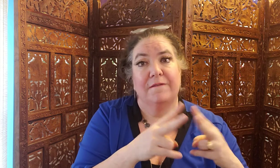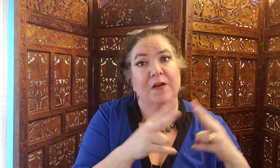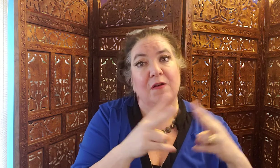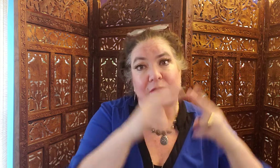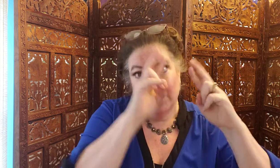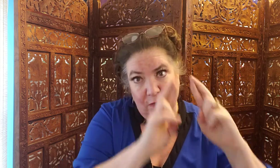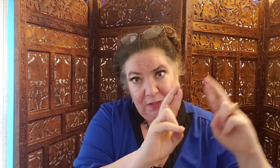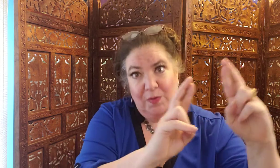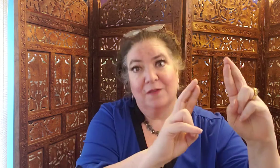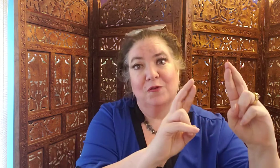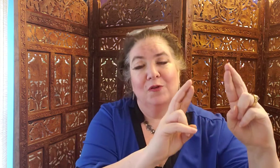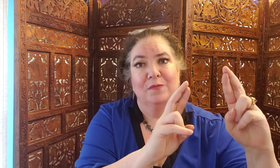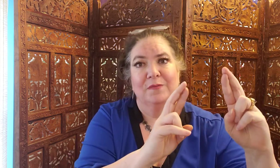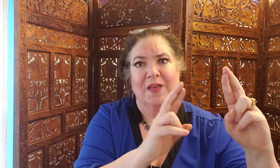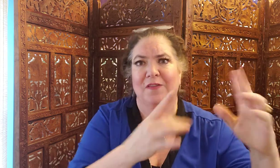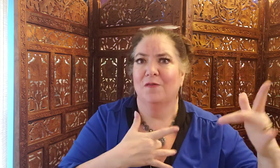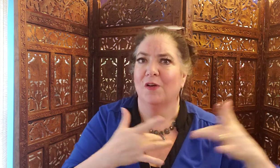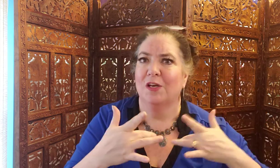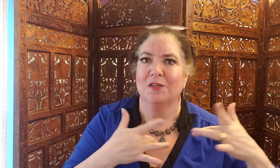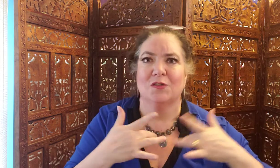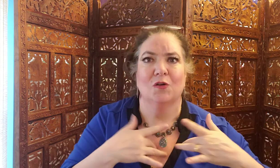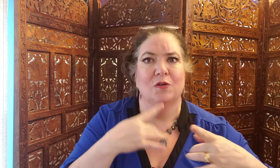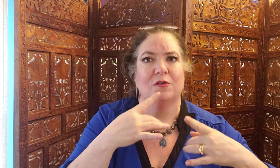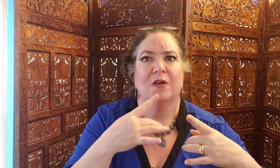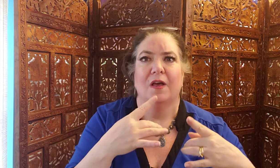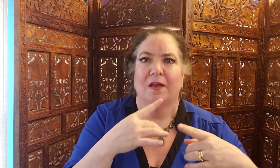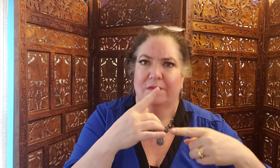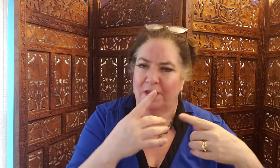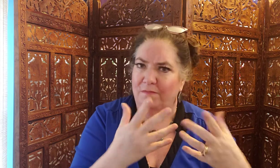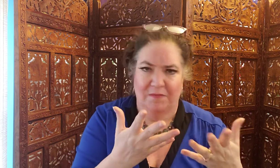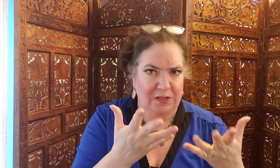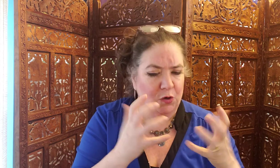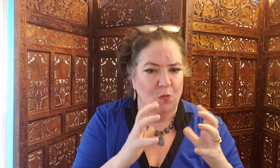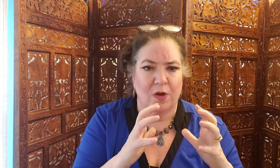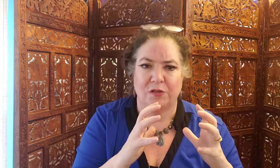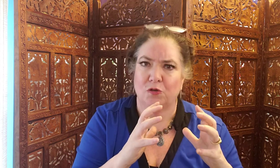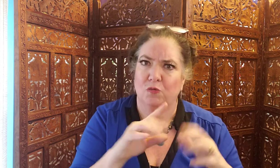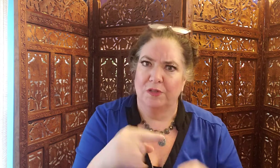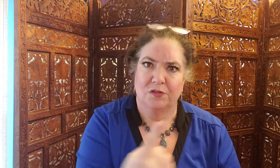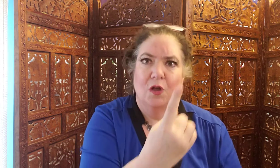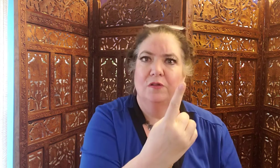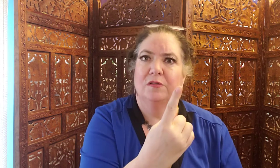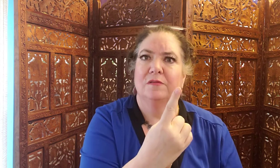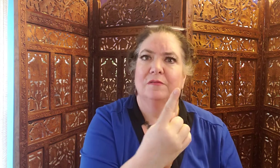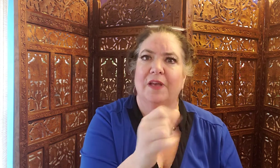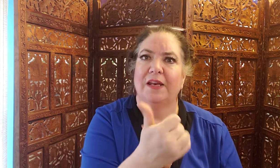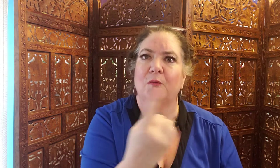very very respectful and very concerned with expression. They don't want to insult anyone.